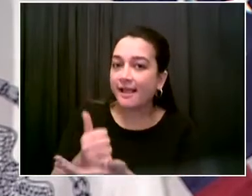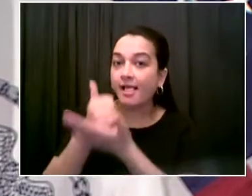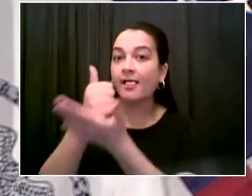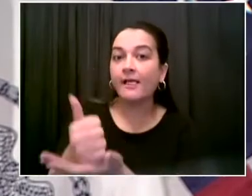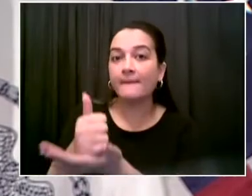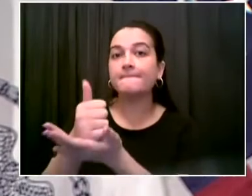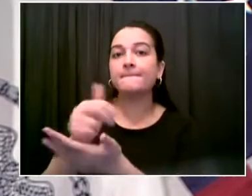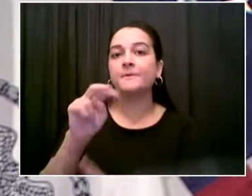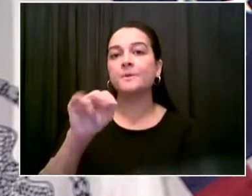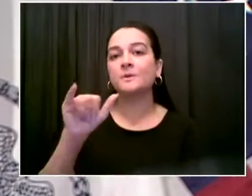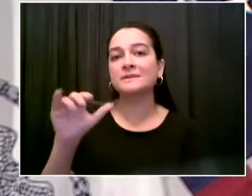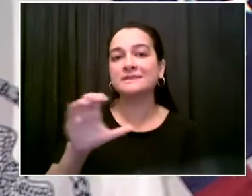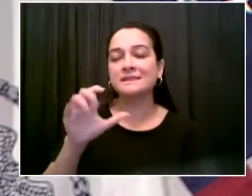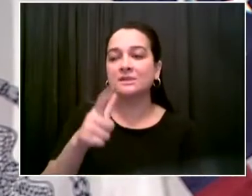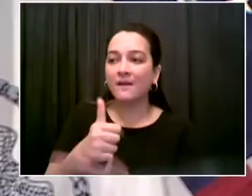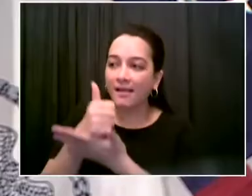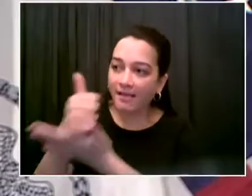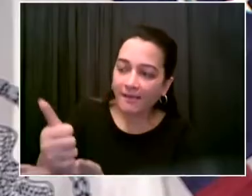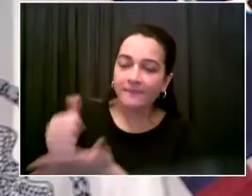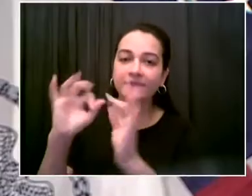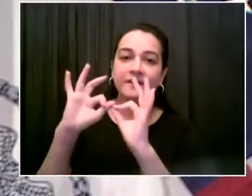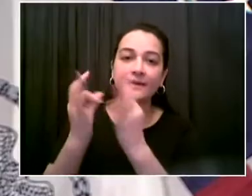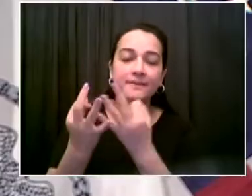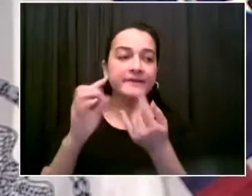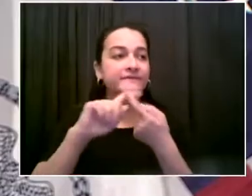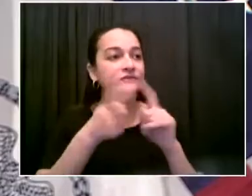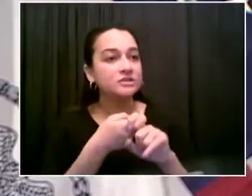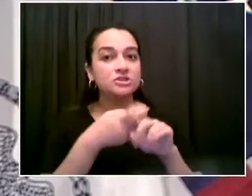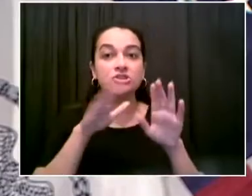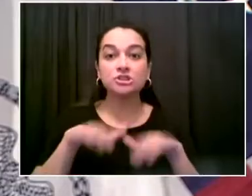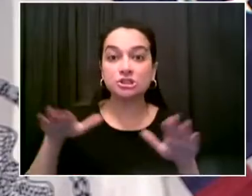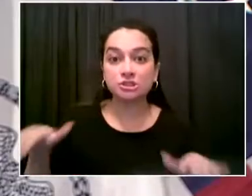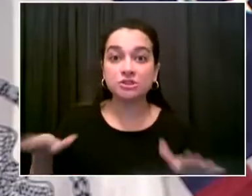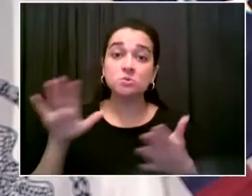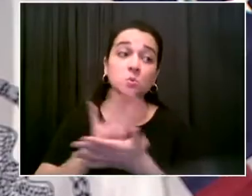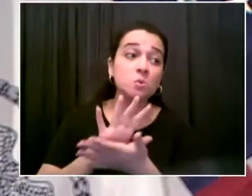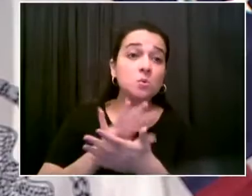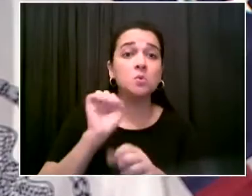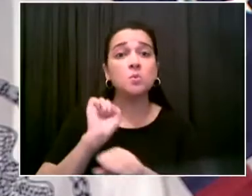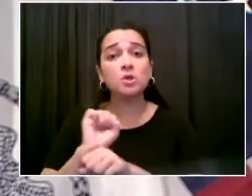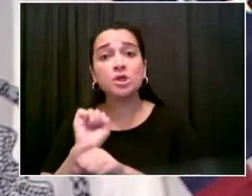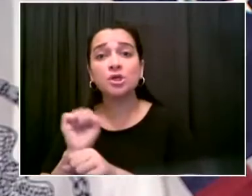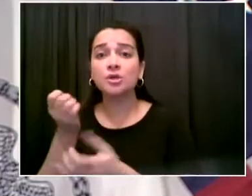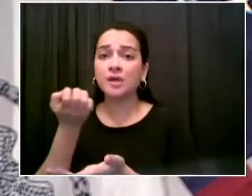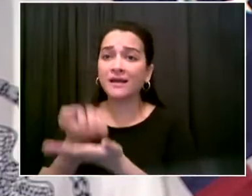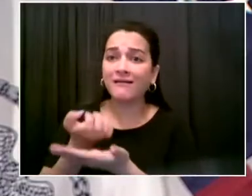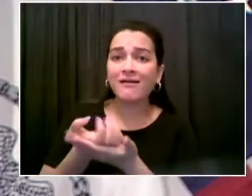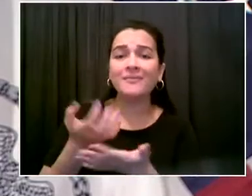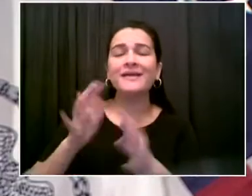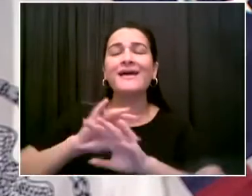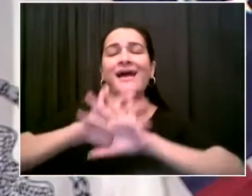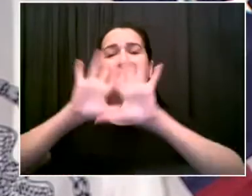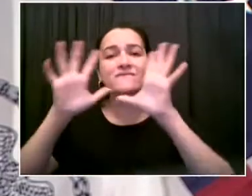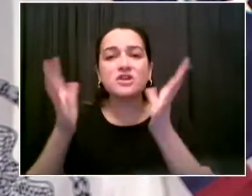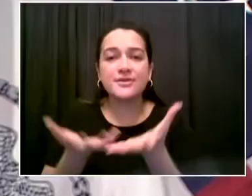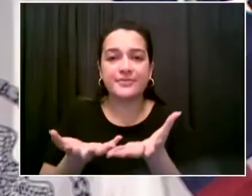YOU SHOWING UP, MAKING IT HAPPEN IN THE CLUTCH FOR THE PEOPLE OF THIS CITY, FOR THE PEOPLE OF YOUR COMMUNITY. THE PEOPLE WHO ARE PART OF YOUR FAMILY. IF YOU WANT TO